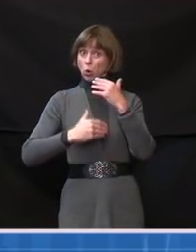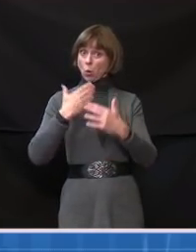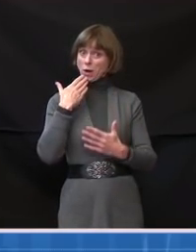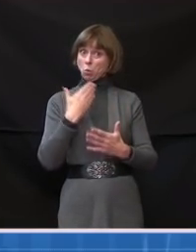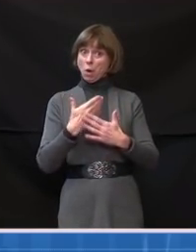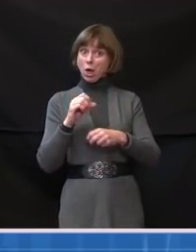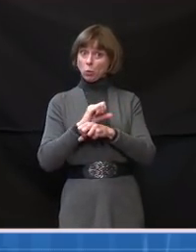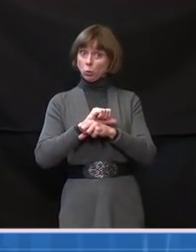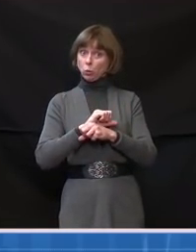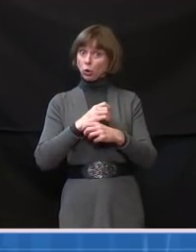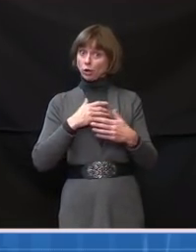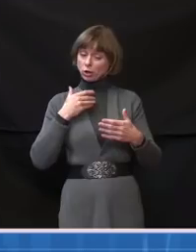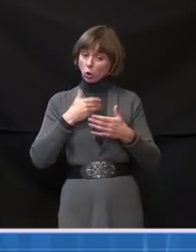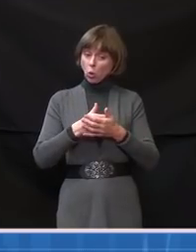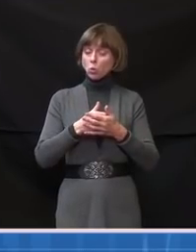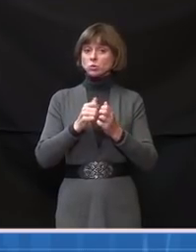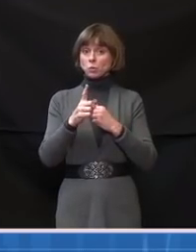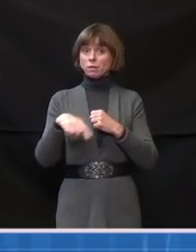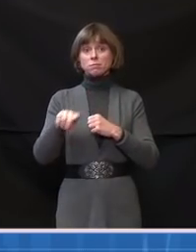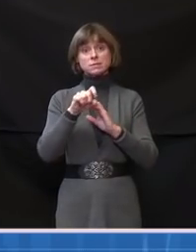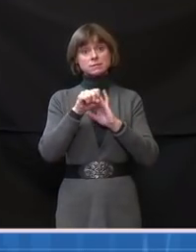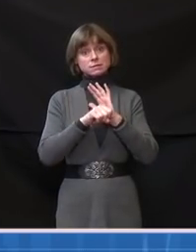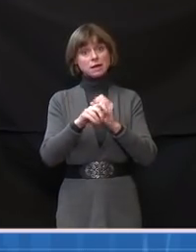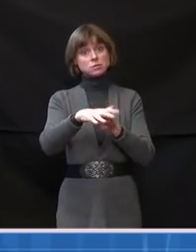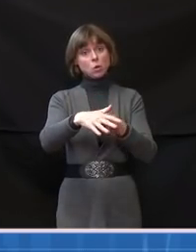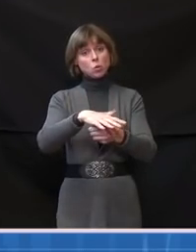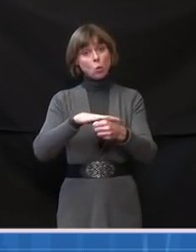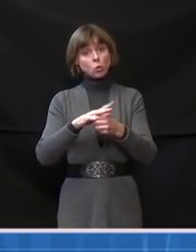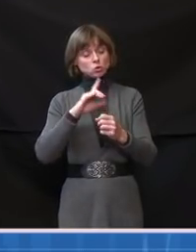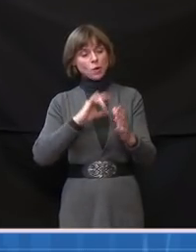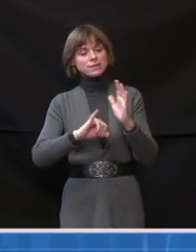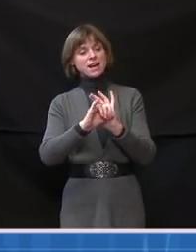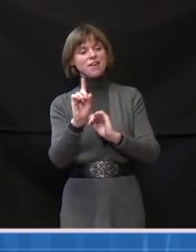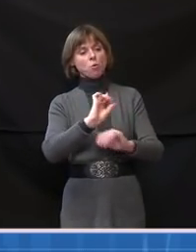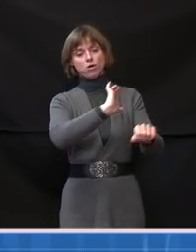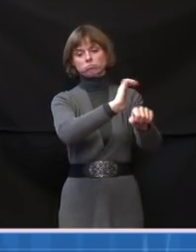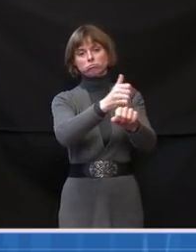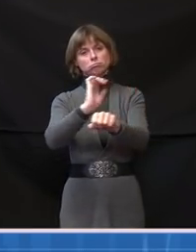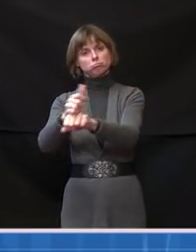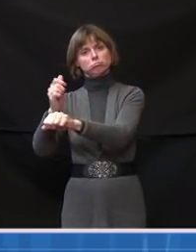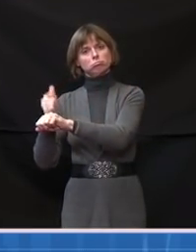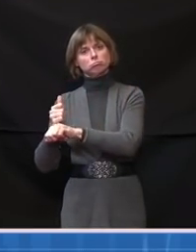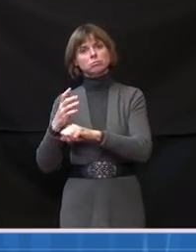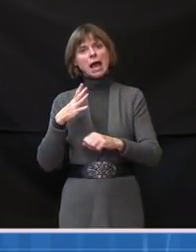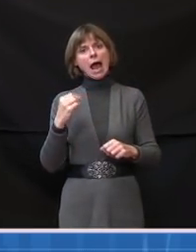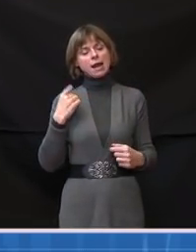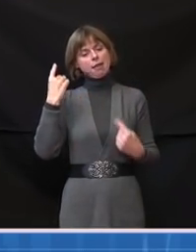and locals to identify where CVCs are placed, and certainly taking social vulnerability into account